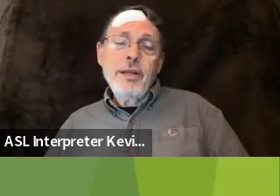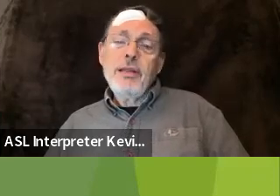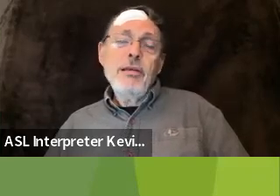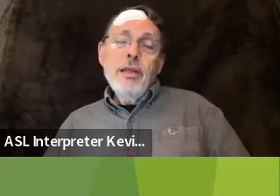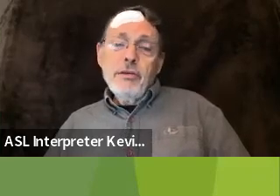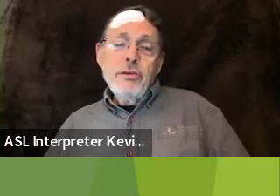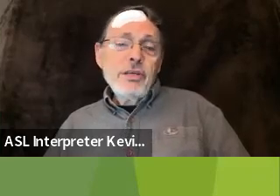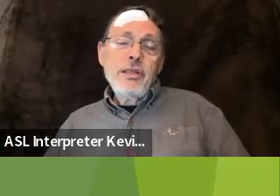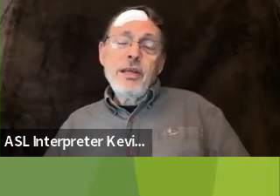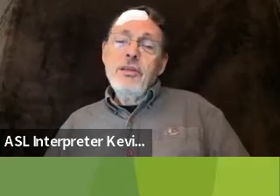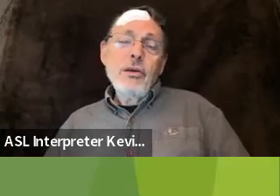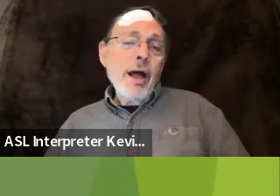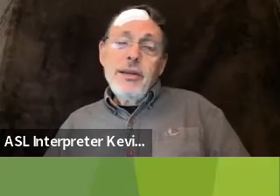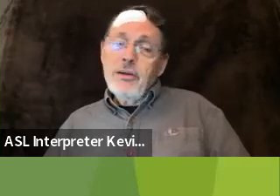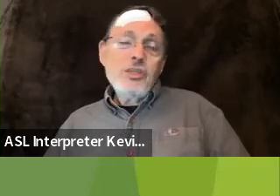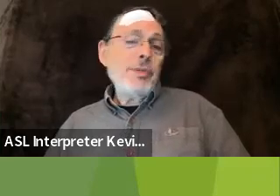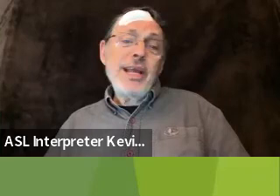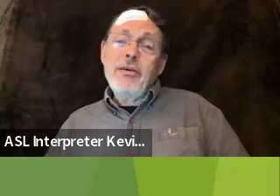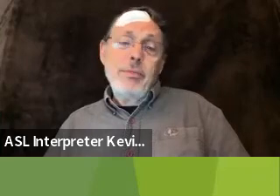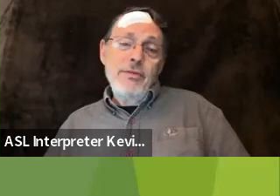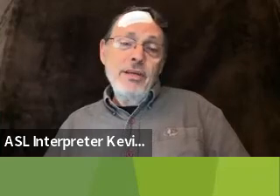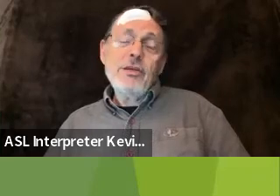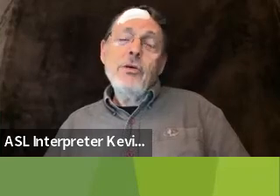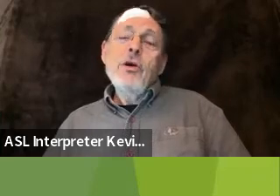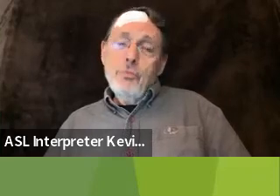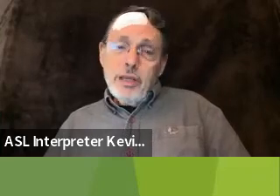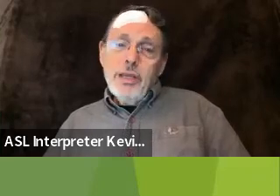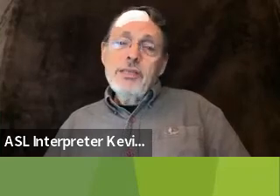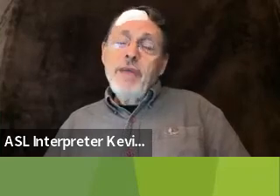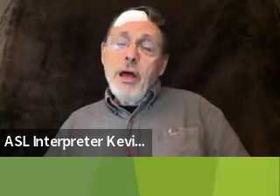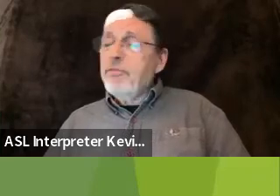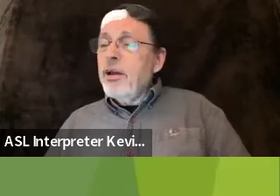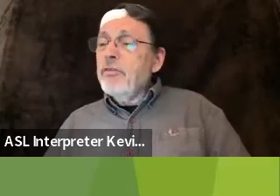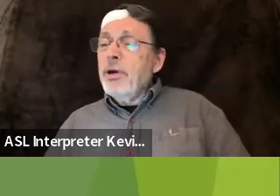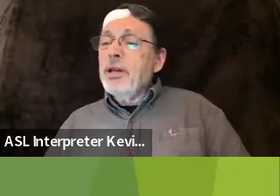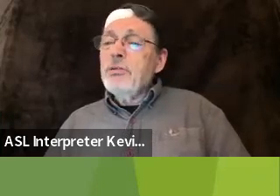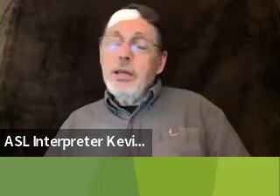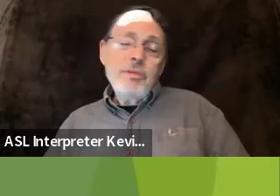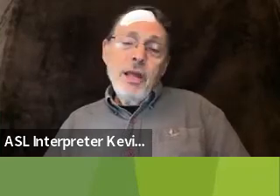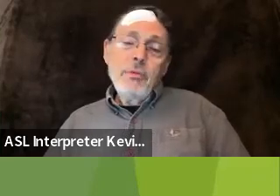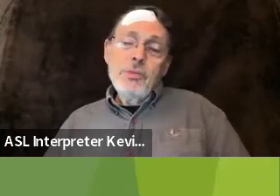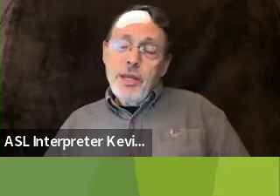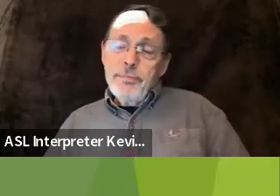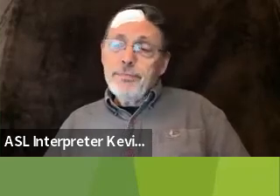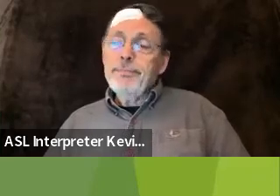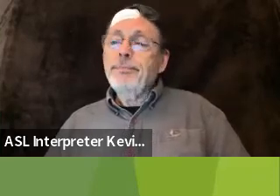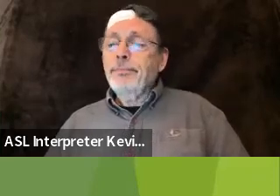someone, their mind is spinning out about this. So really it's a help to everybody to keep the language plain.